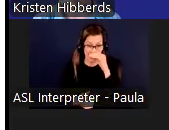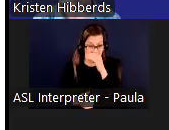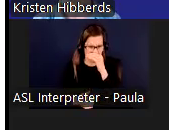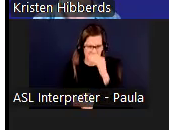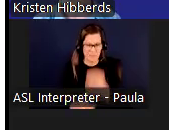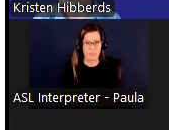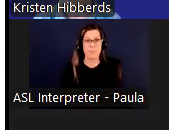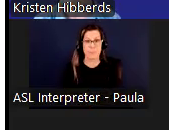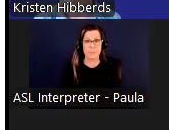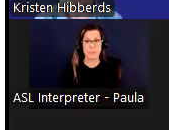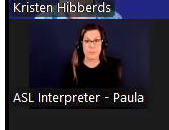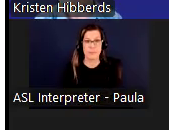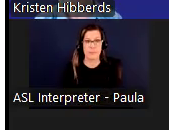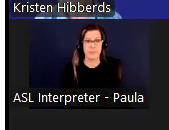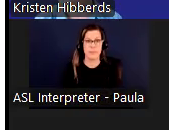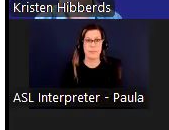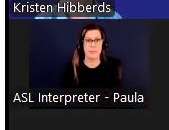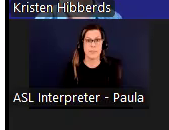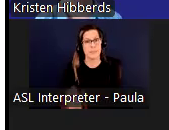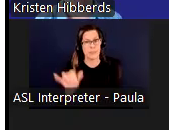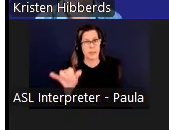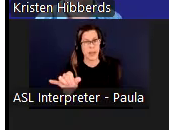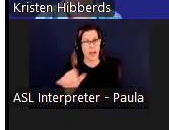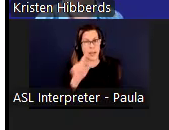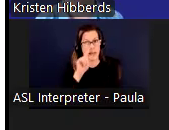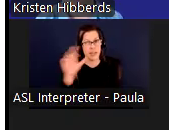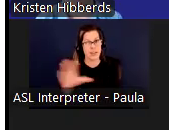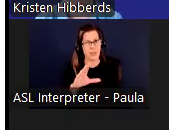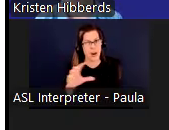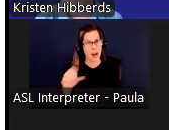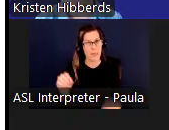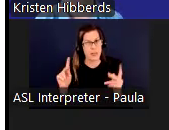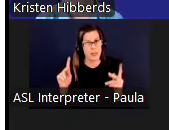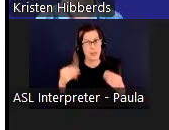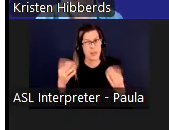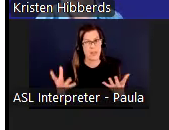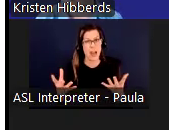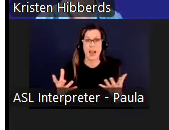So this really is your opportunity to provide any last minute comments or